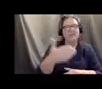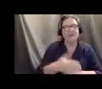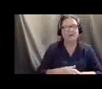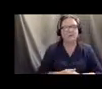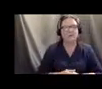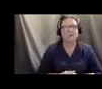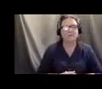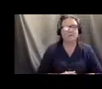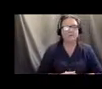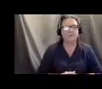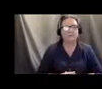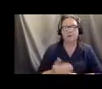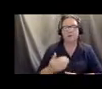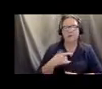Couple of chat comments as well.